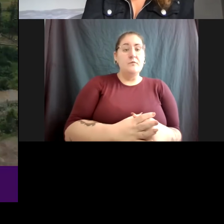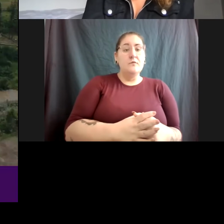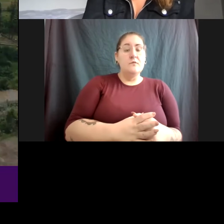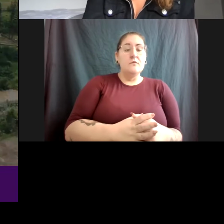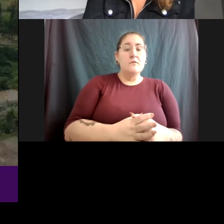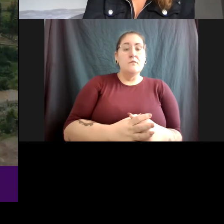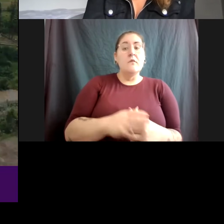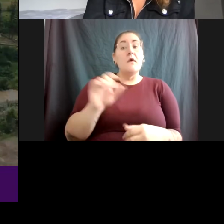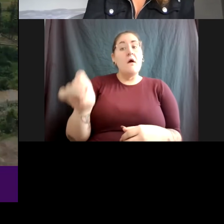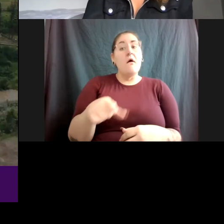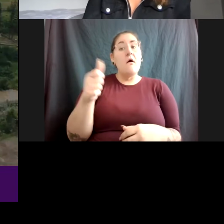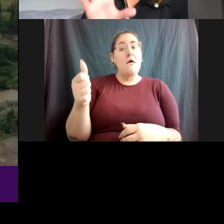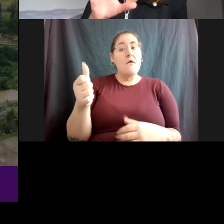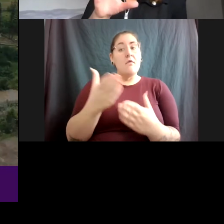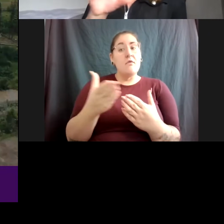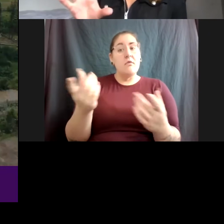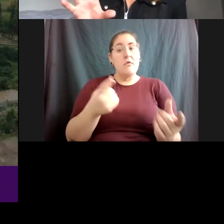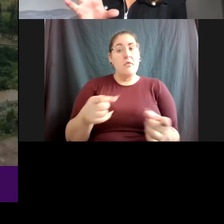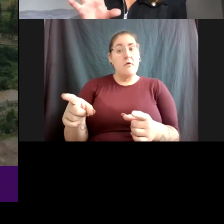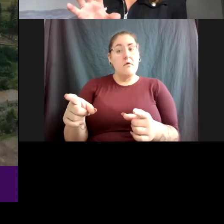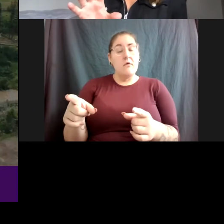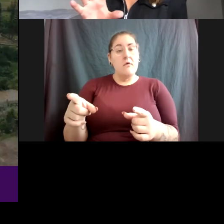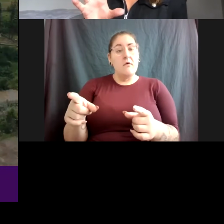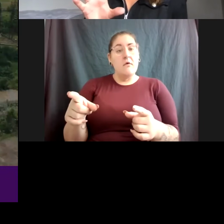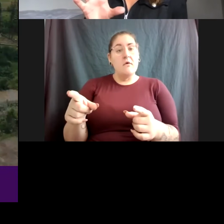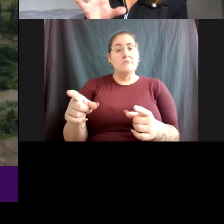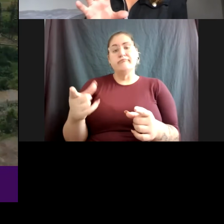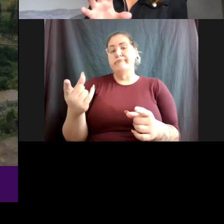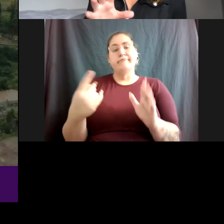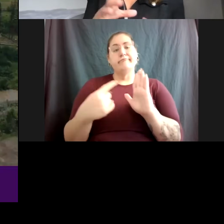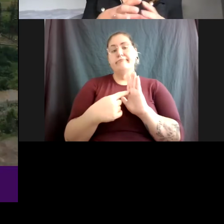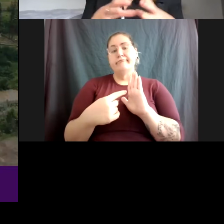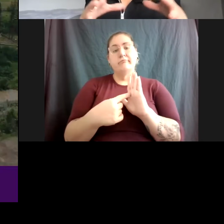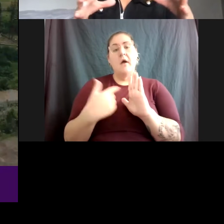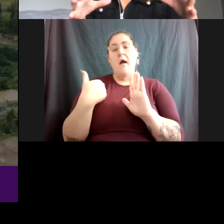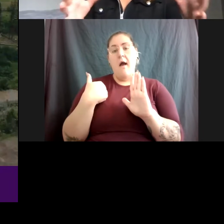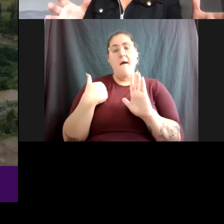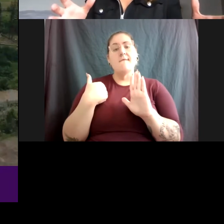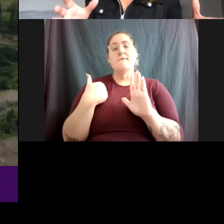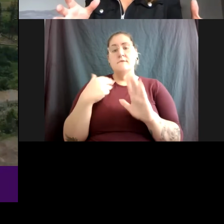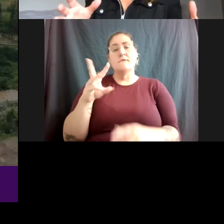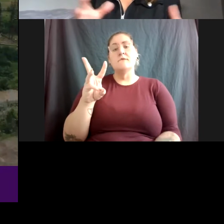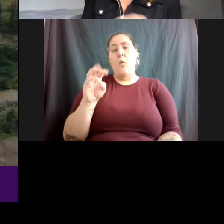Another one is, here we have a website where we have got, it is a festival website, it